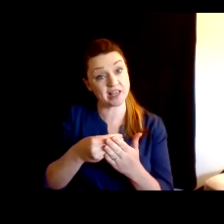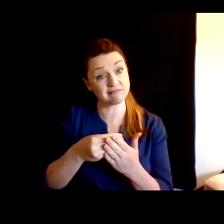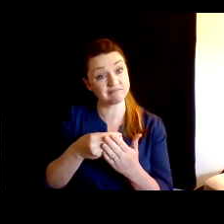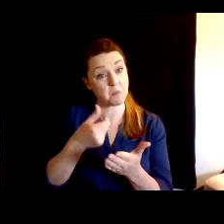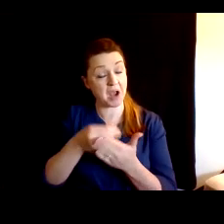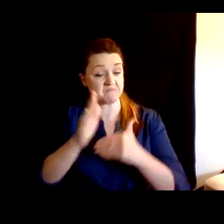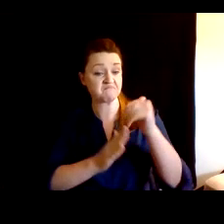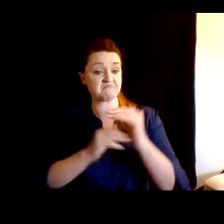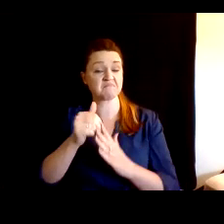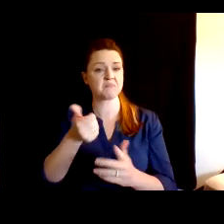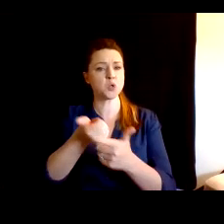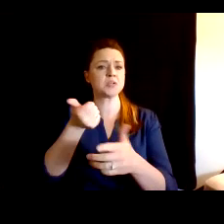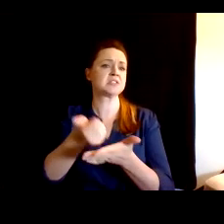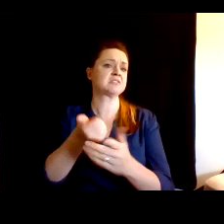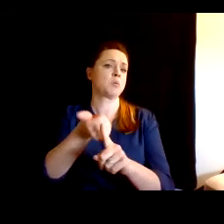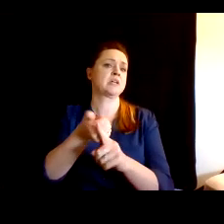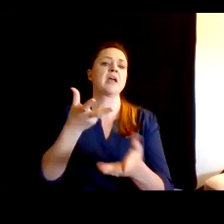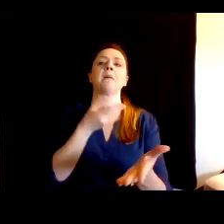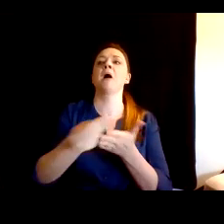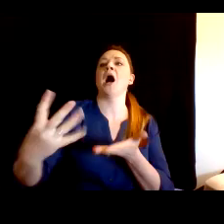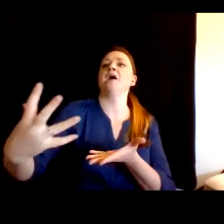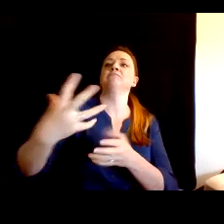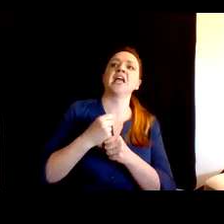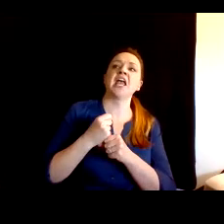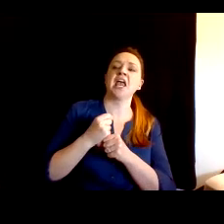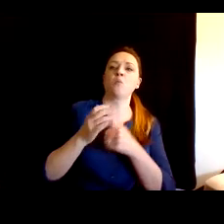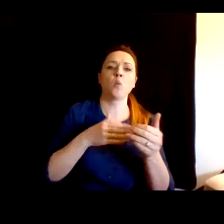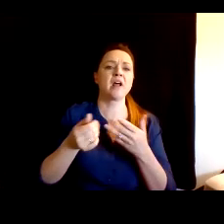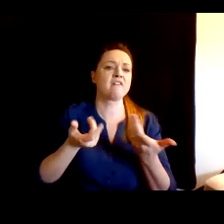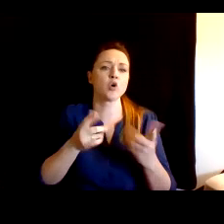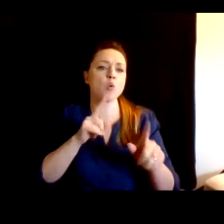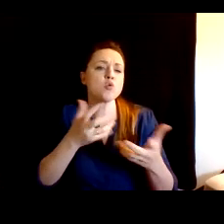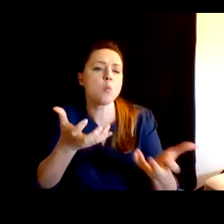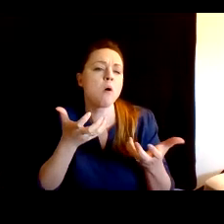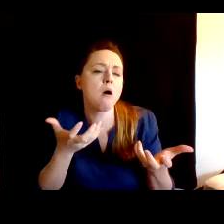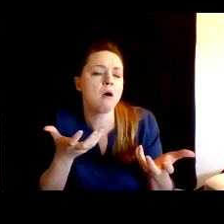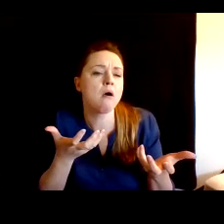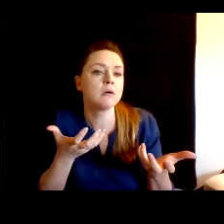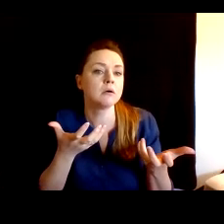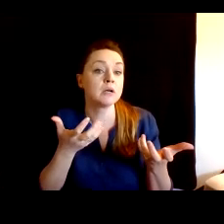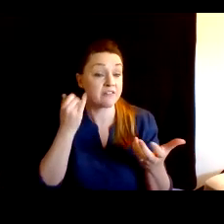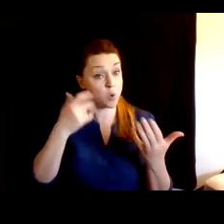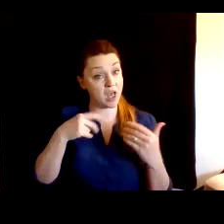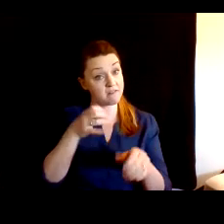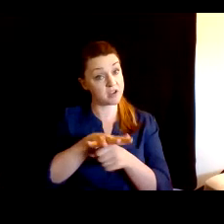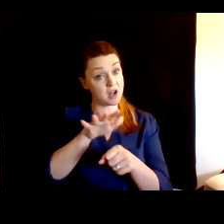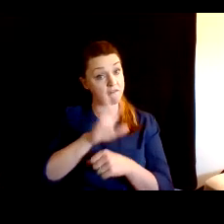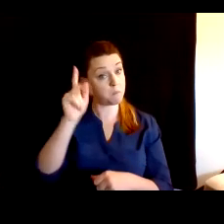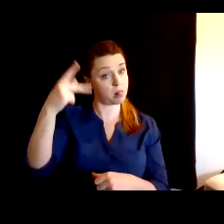and do that in a way that's much bigger. We saw instances of that happening during the pandemic. Perhaps if you have enough political clout, that's another system.